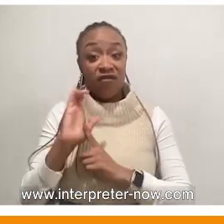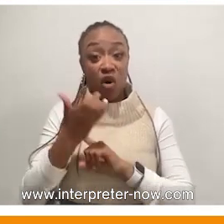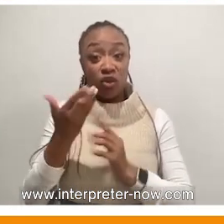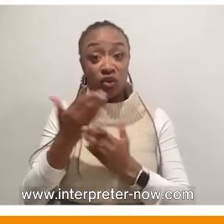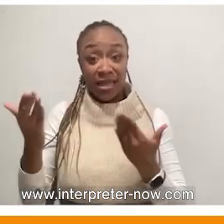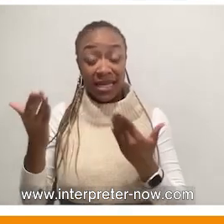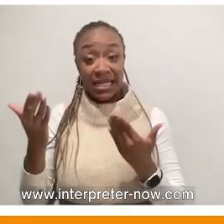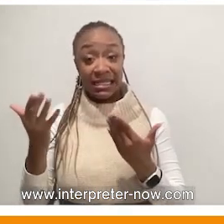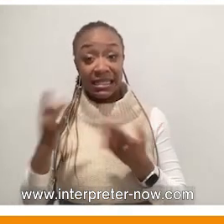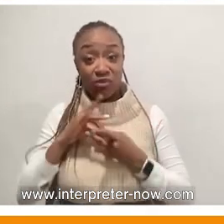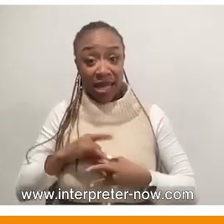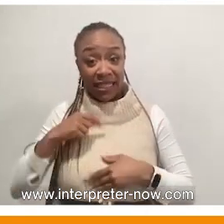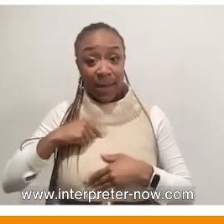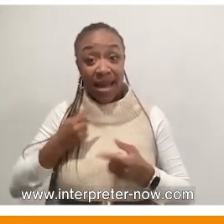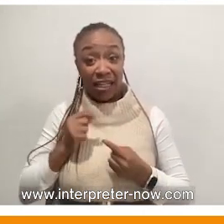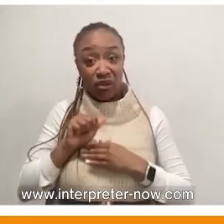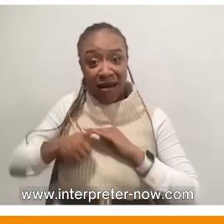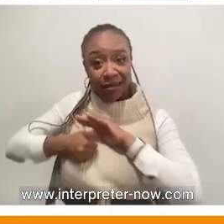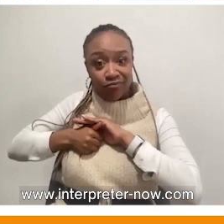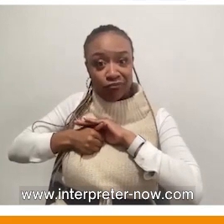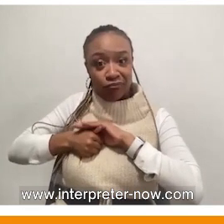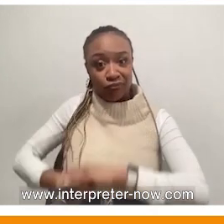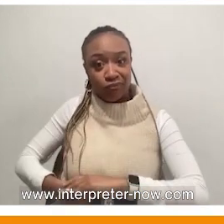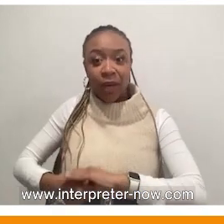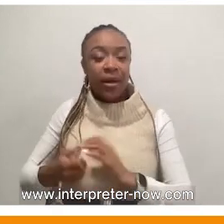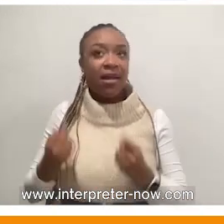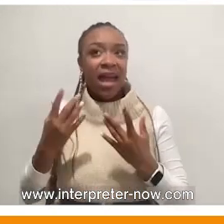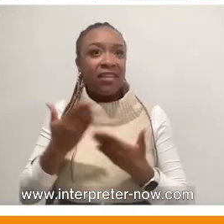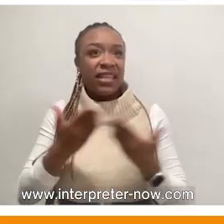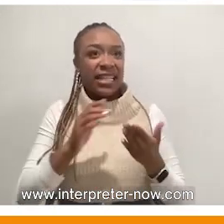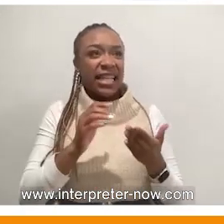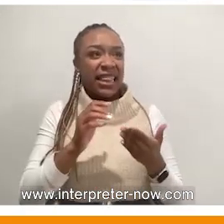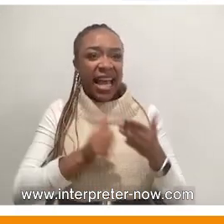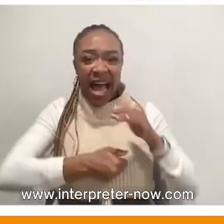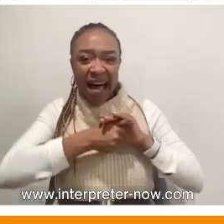But a lot of what people hide has nothing to do with their cultural background, it's just human things.